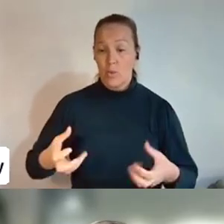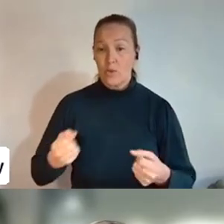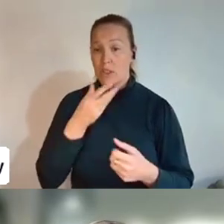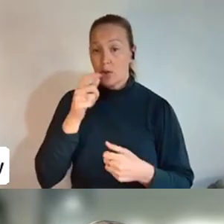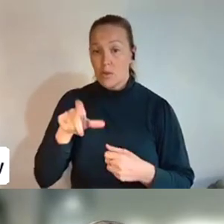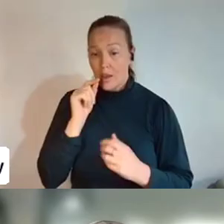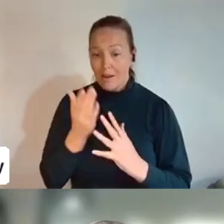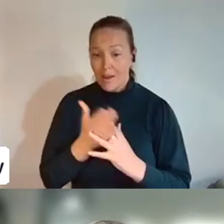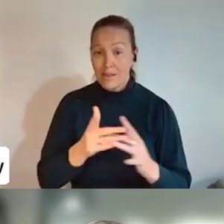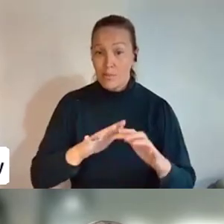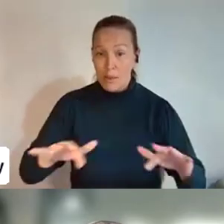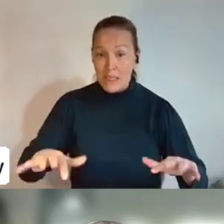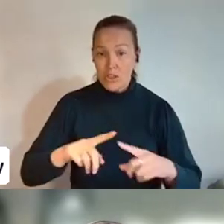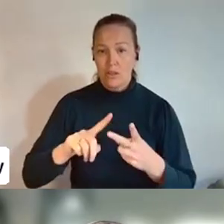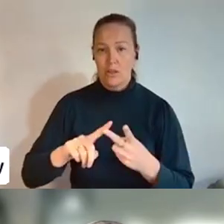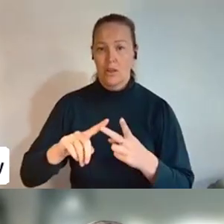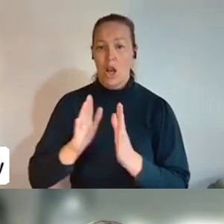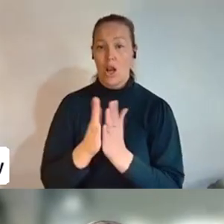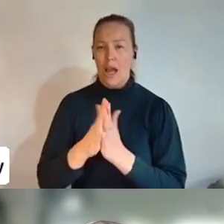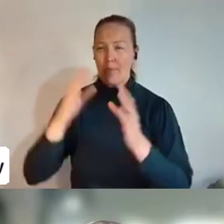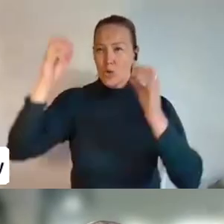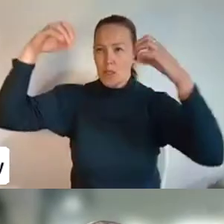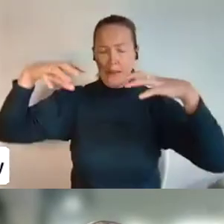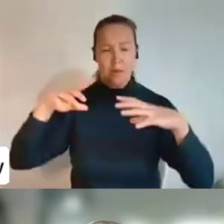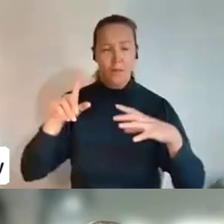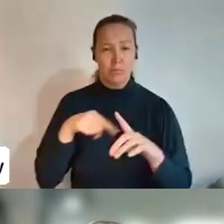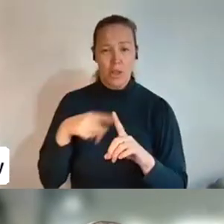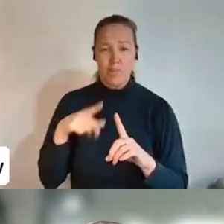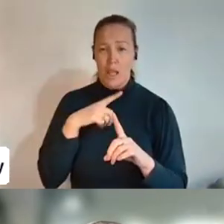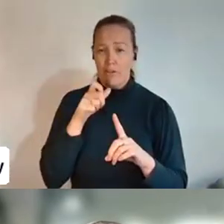the lighting in the library impossible for someone with a photosensitive condition, like myself? Are